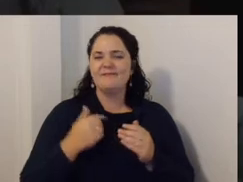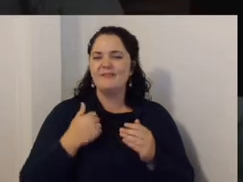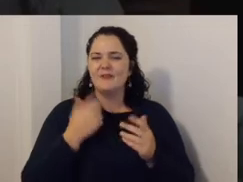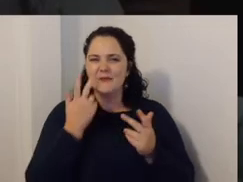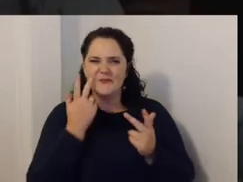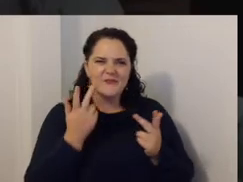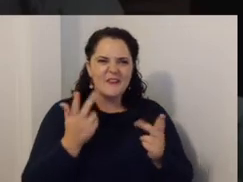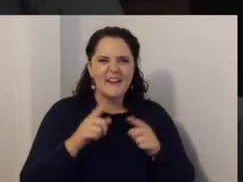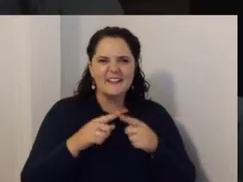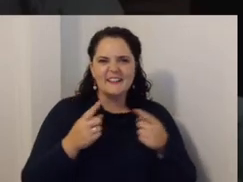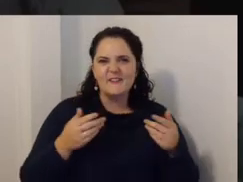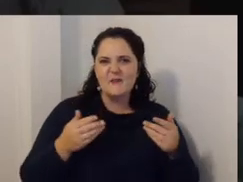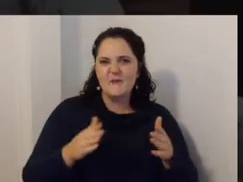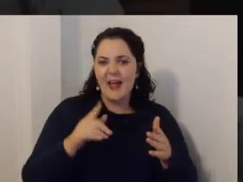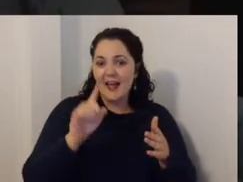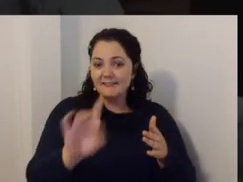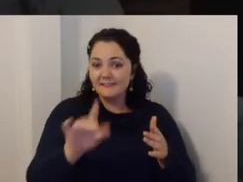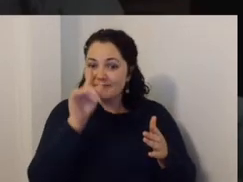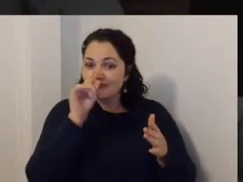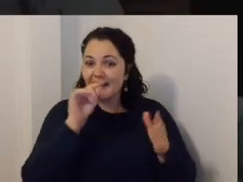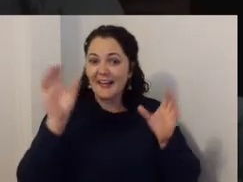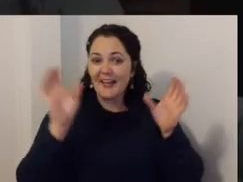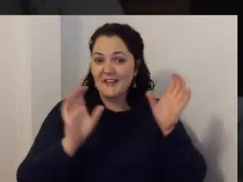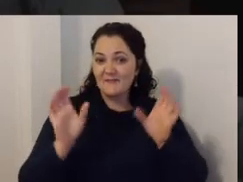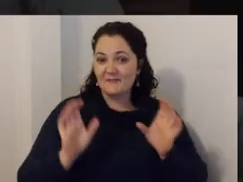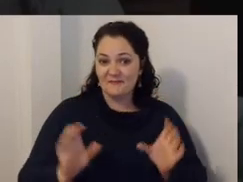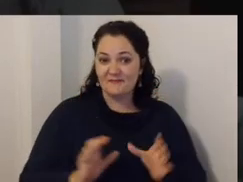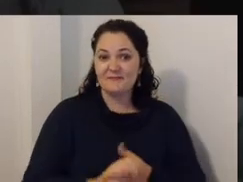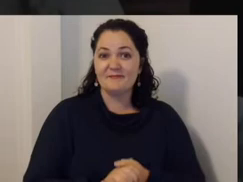those same effects in your drawings and we're going to have then Atticus and Rachel come in